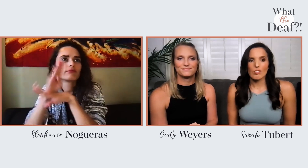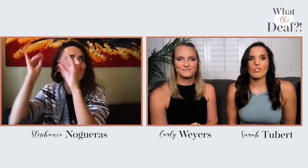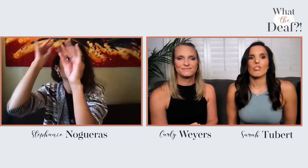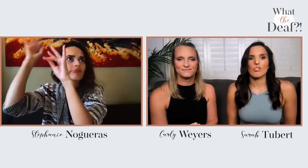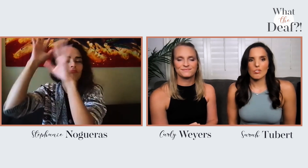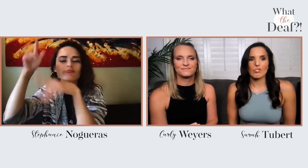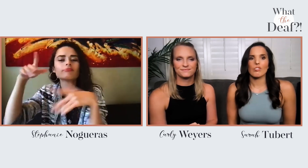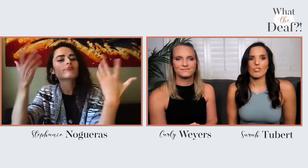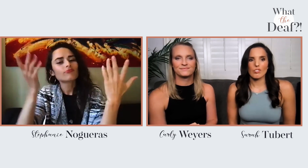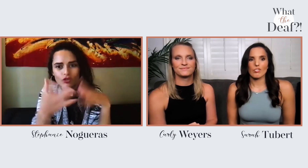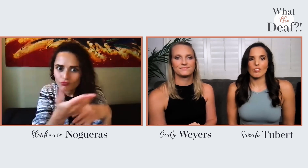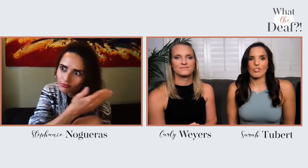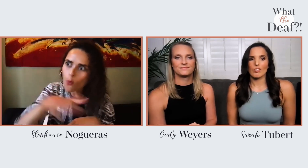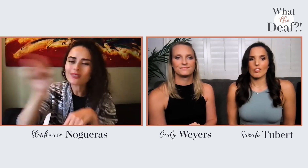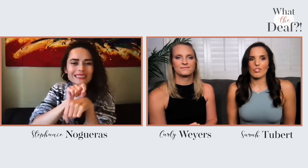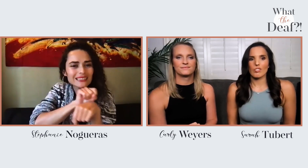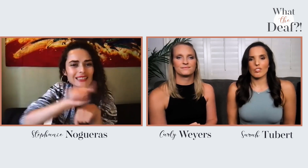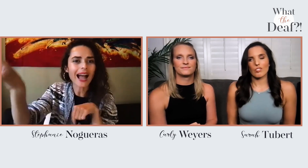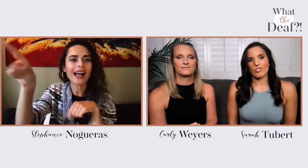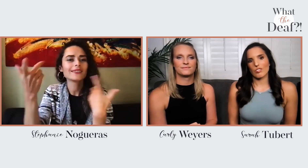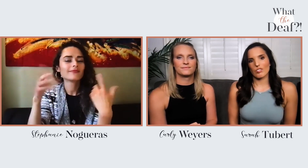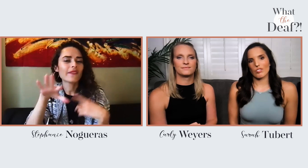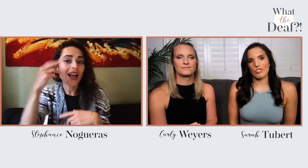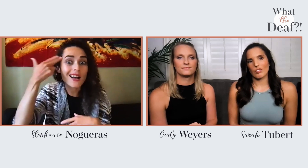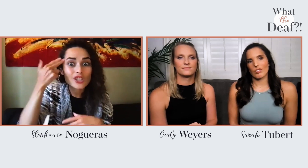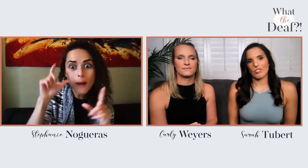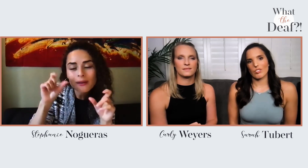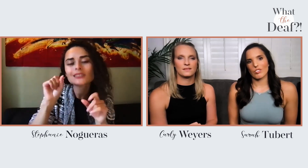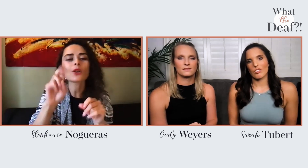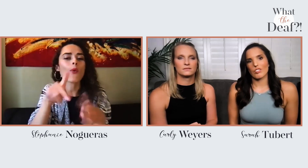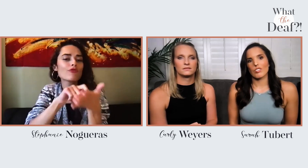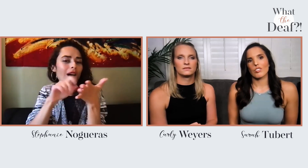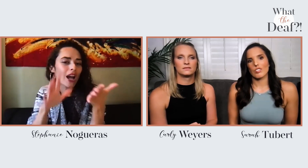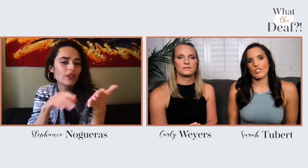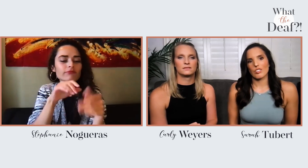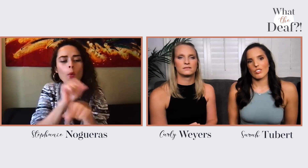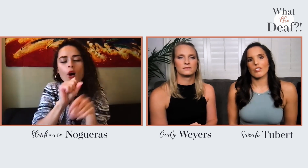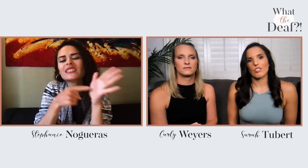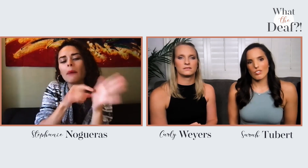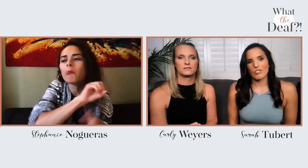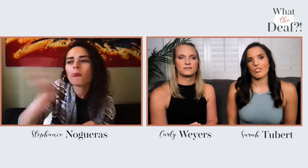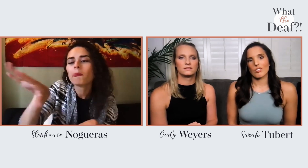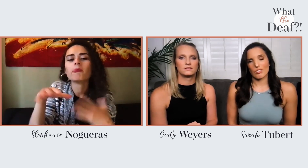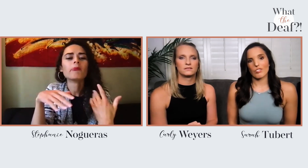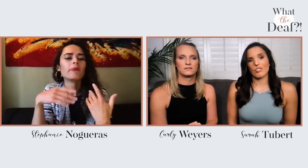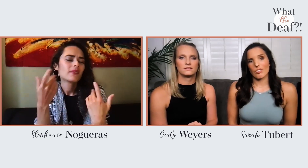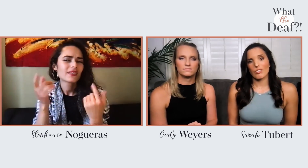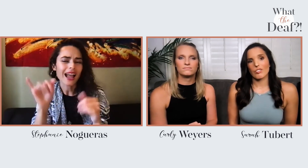these writers, producers, but send them your stuff, send them your headshots, and send them your scripts, all of these things, all of your work,